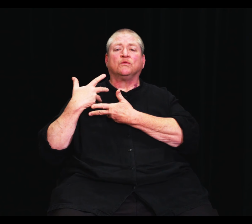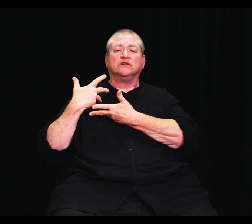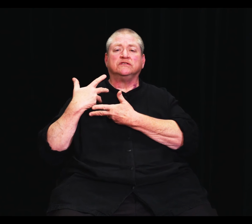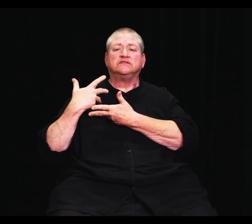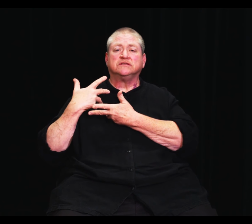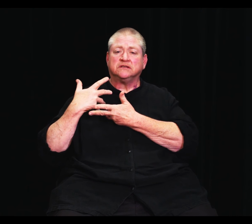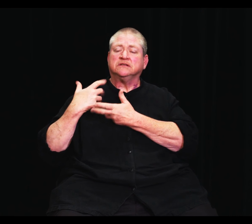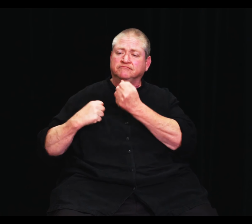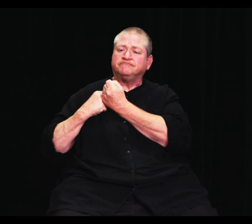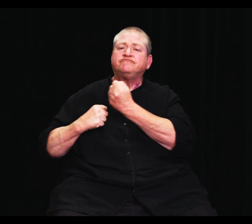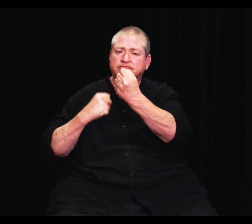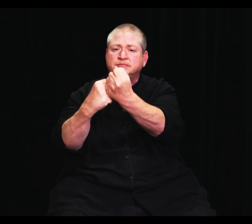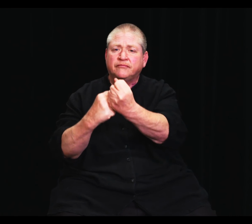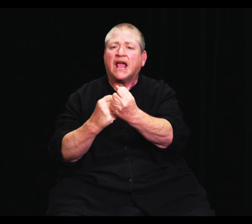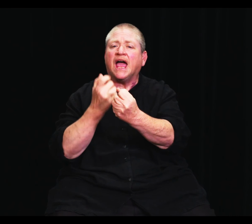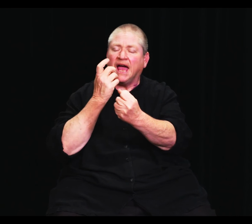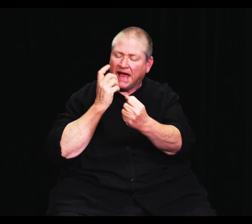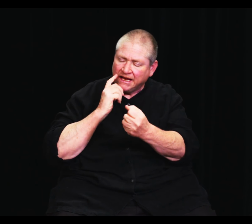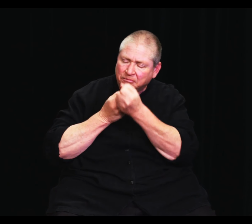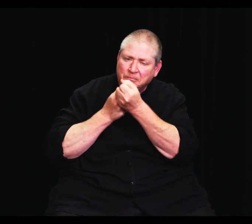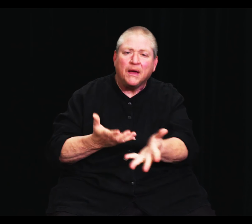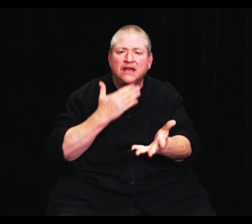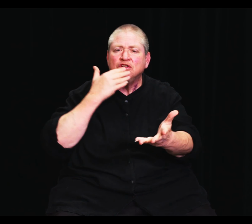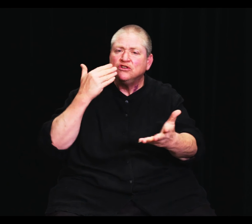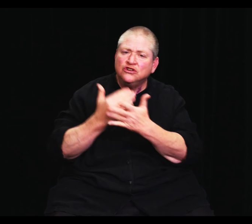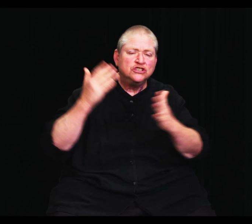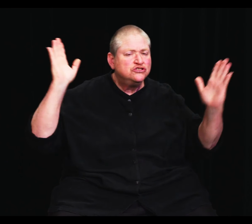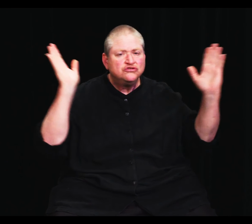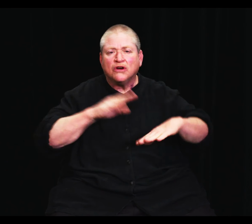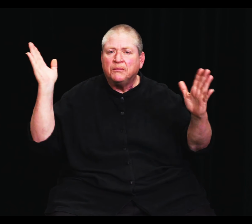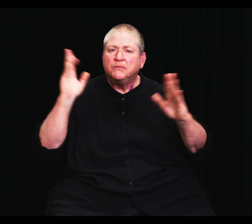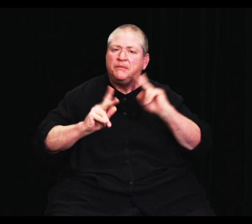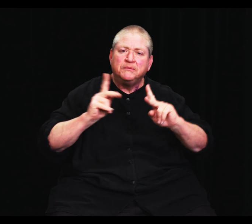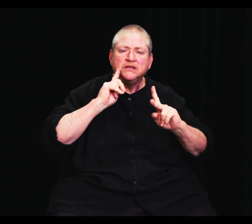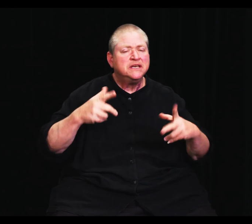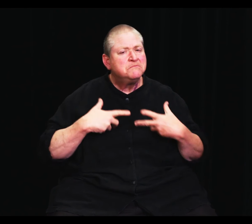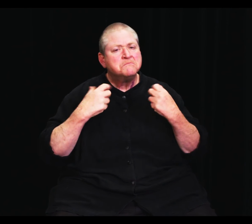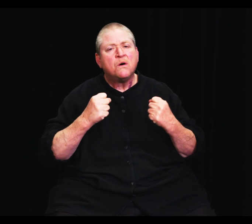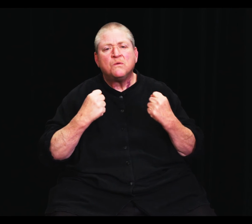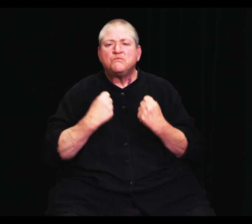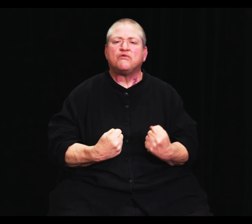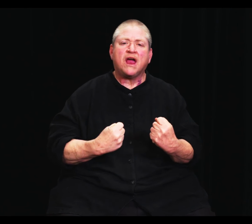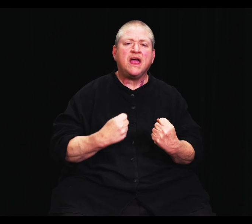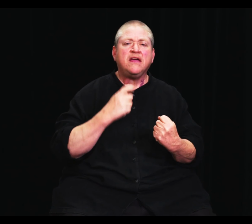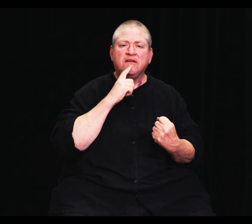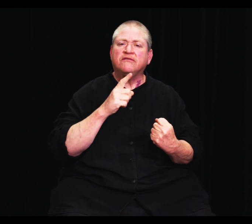backward, and as the late Representative John Lewis encourages us to do: make that good trouble.